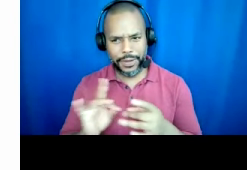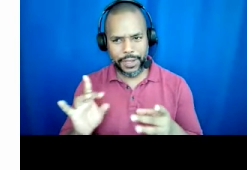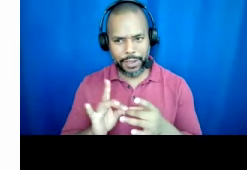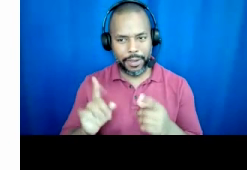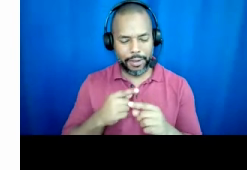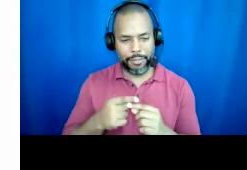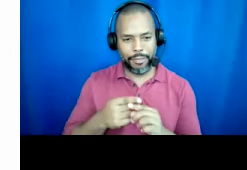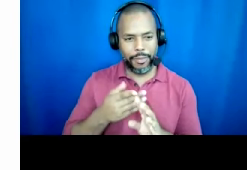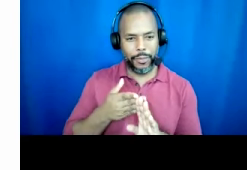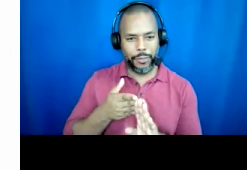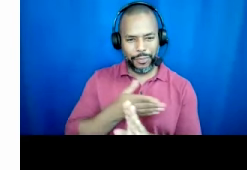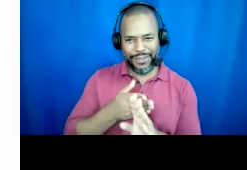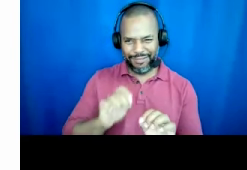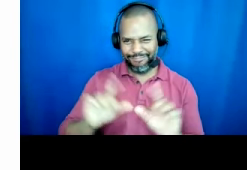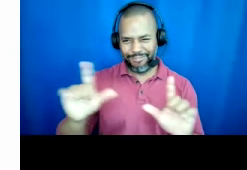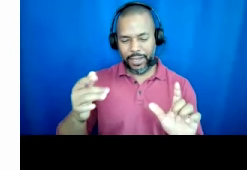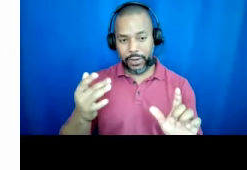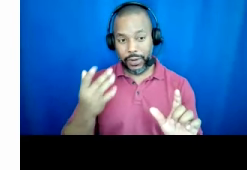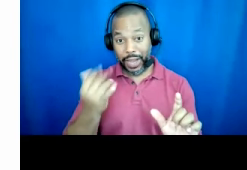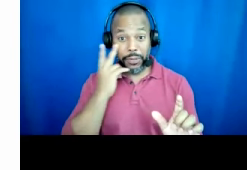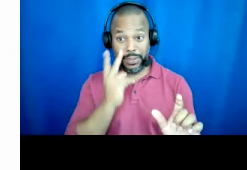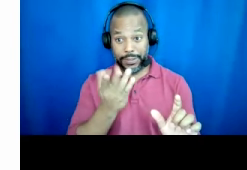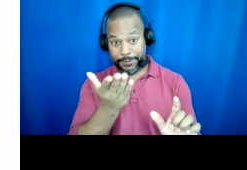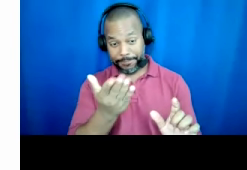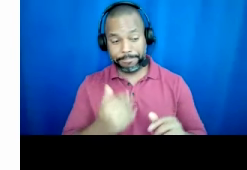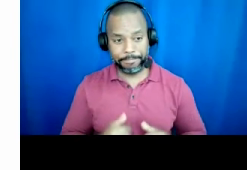And as you're seeing here, this is an overview